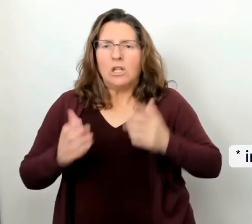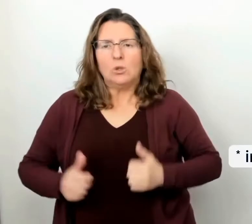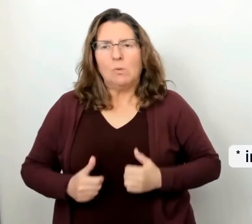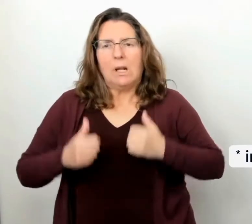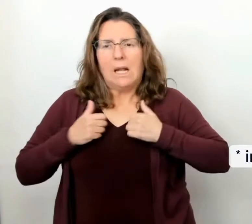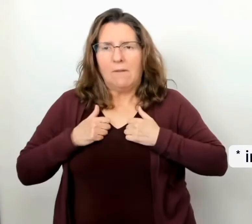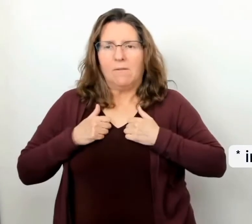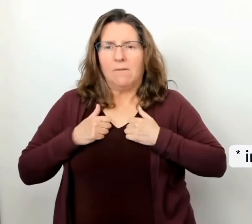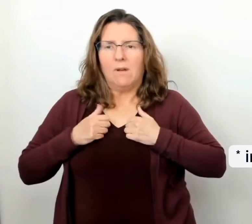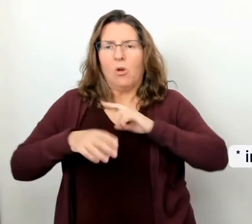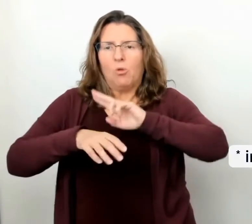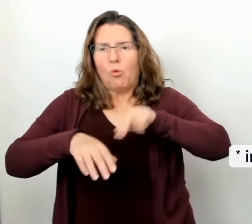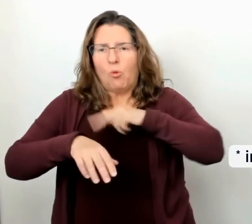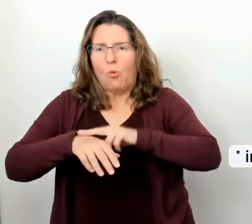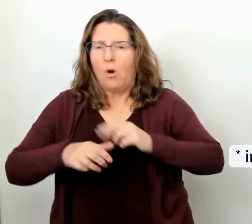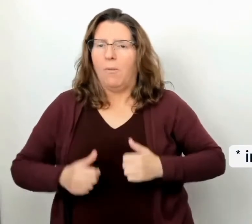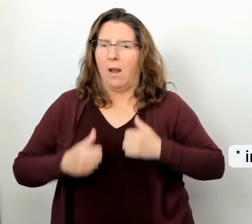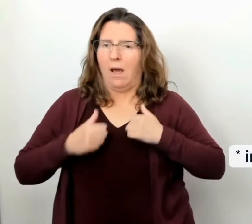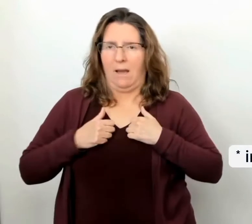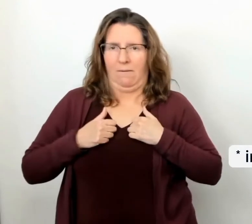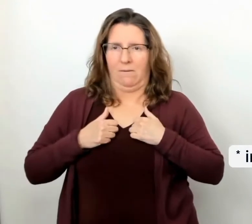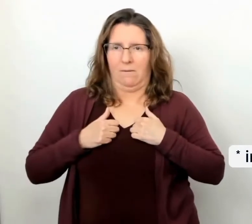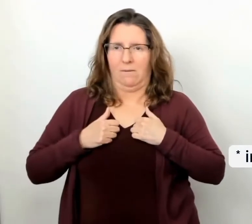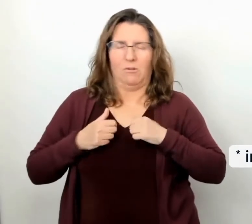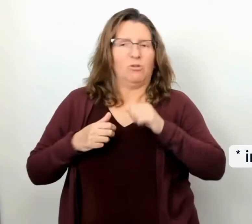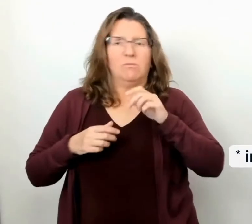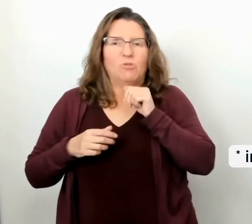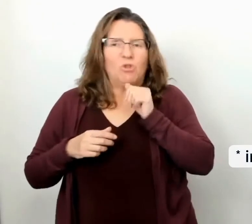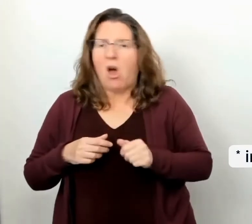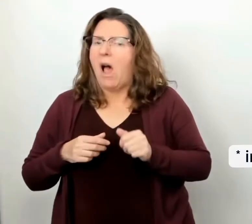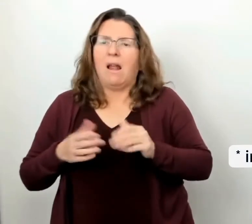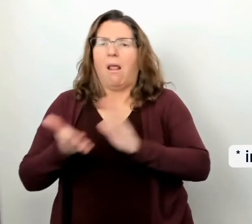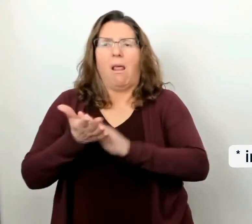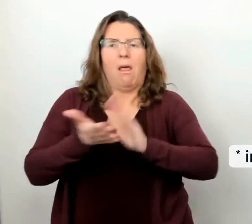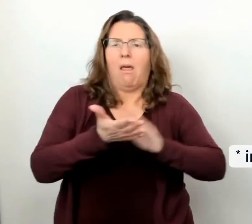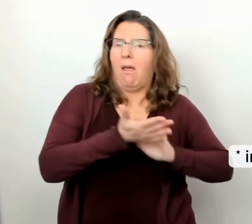I only wanted to live an ordinary life. That's when things shifted for me.